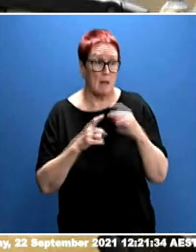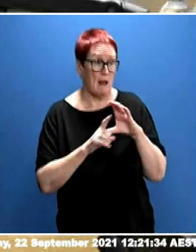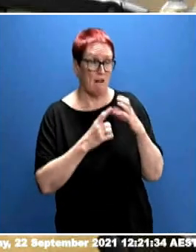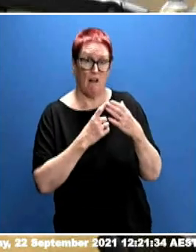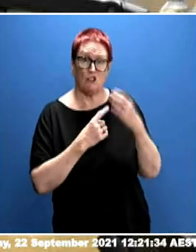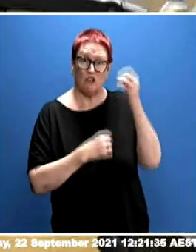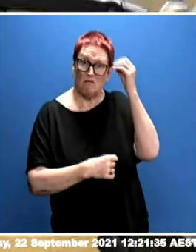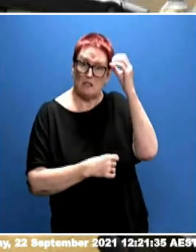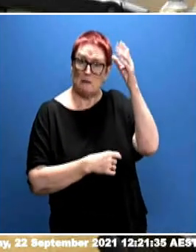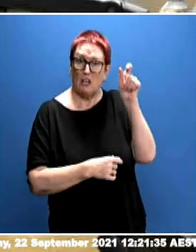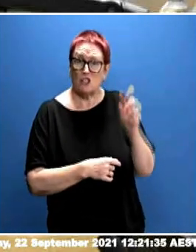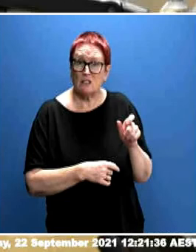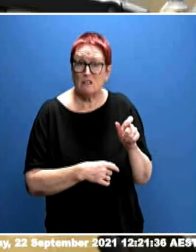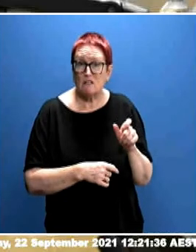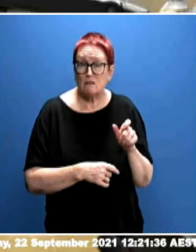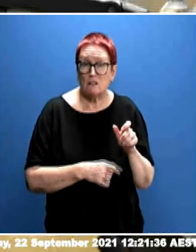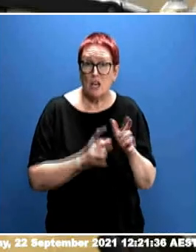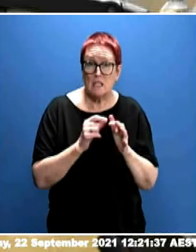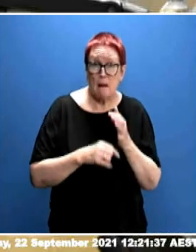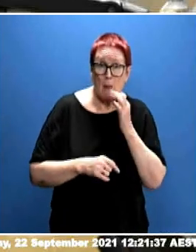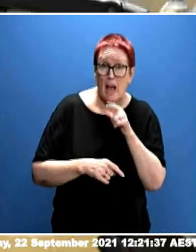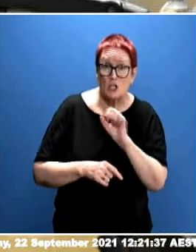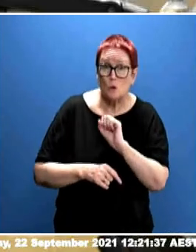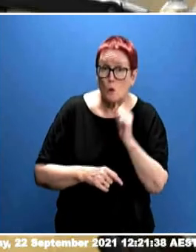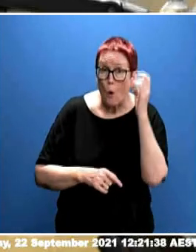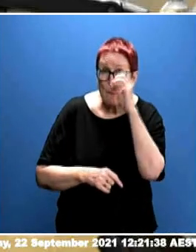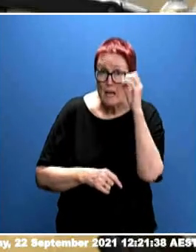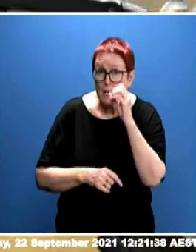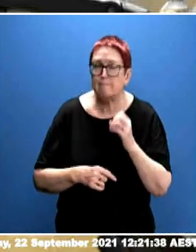Are your views sought about these matters? No, they're not.